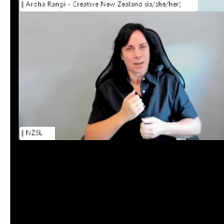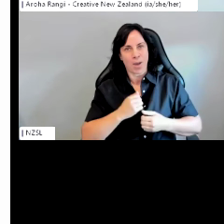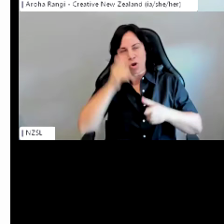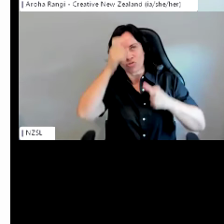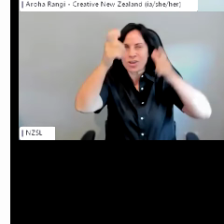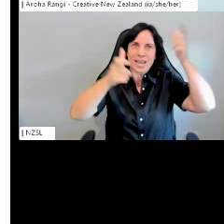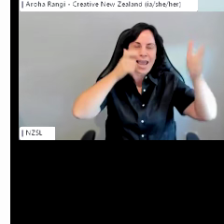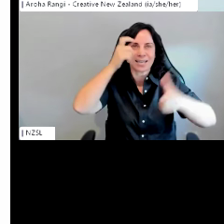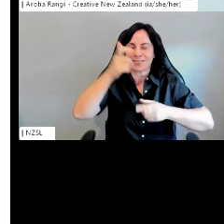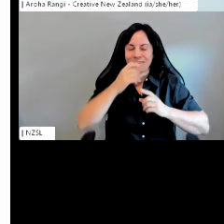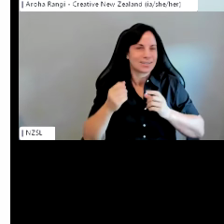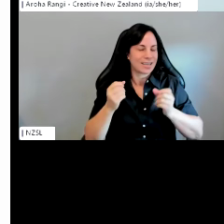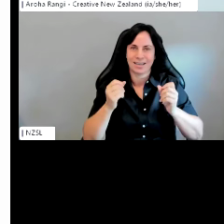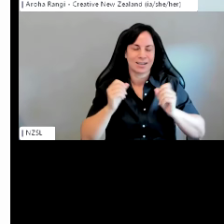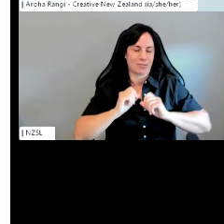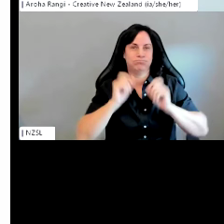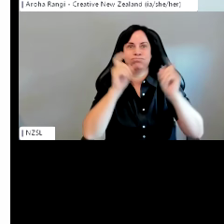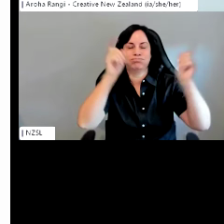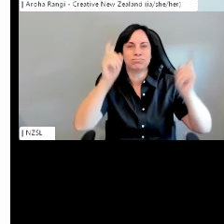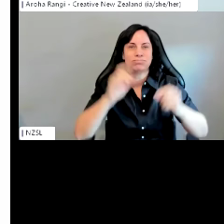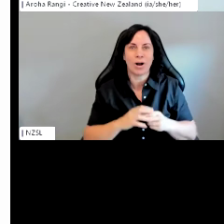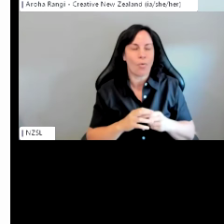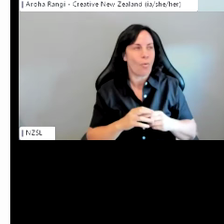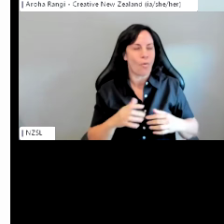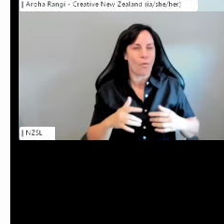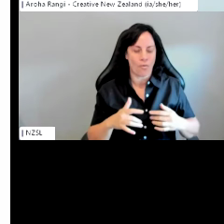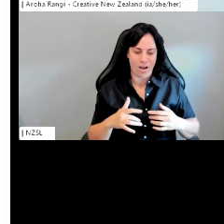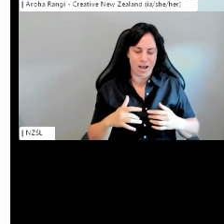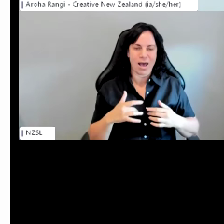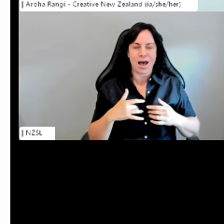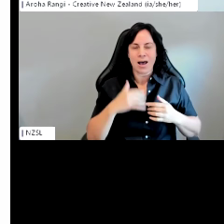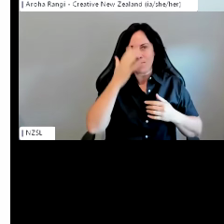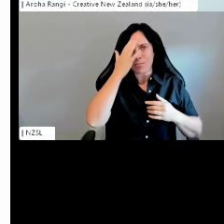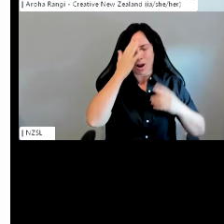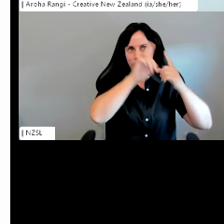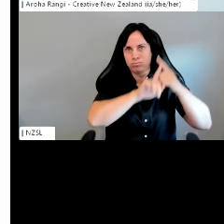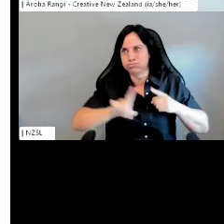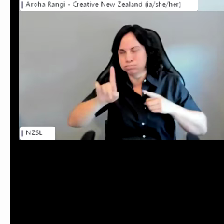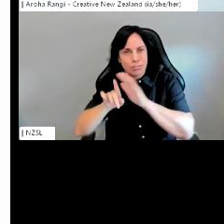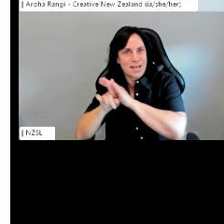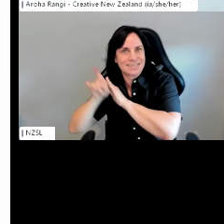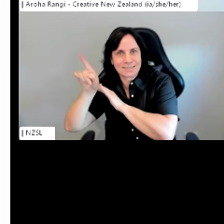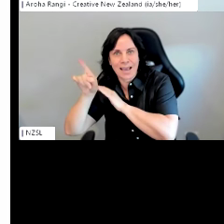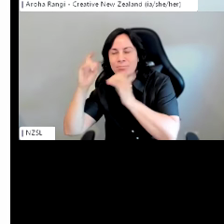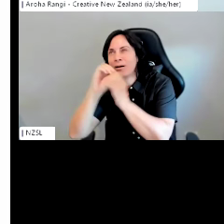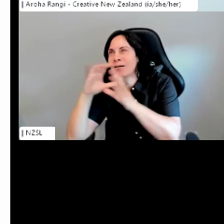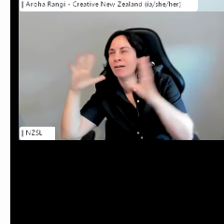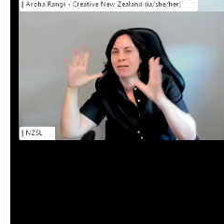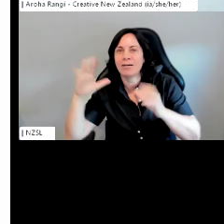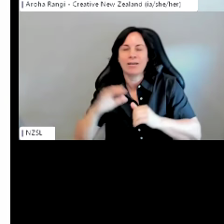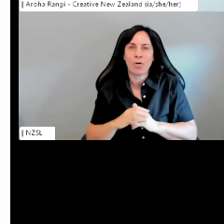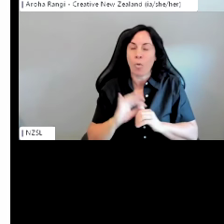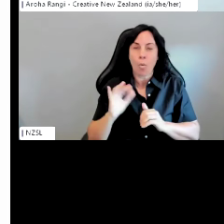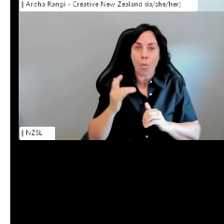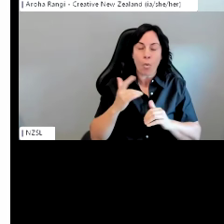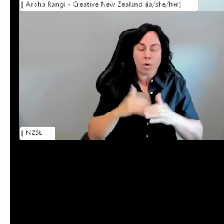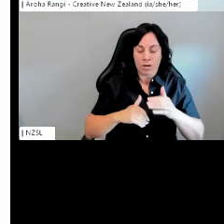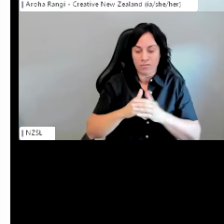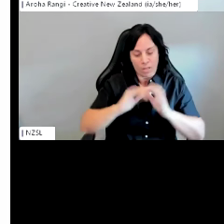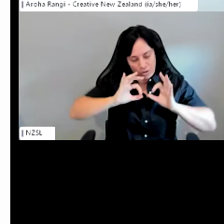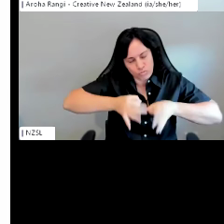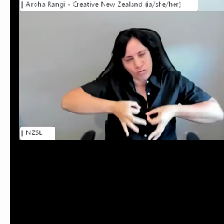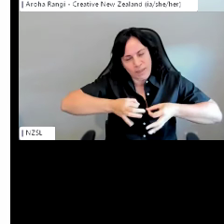can mean complete escape. It it can mean profound reflection. Um and what we're finding here is that